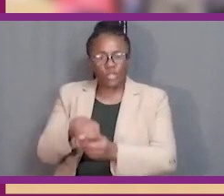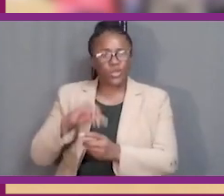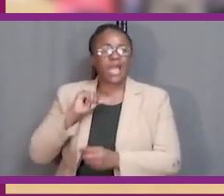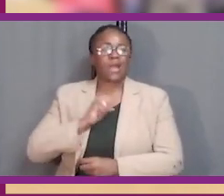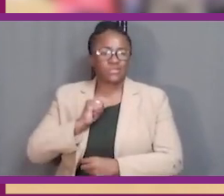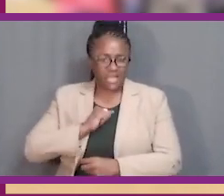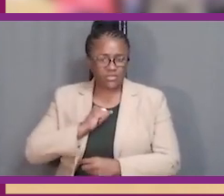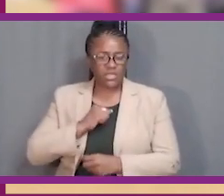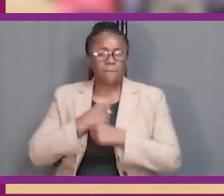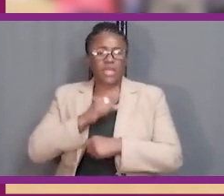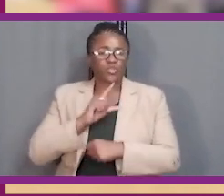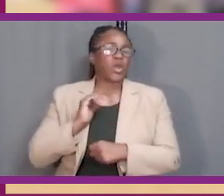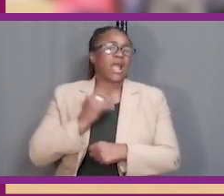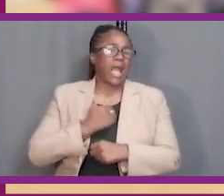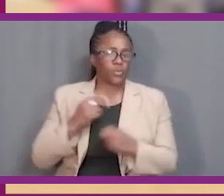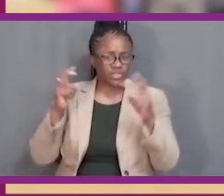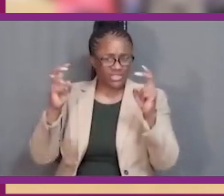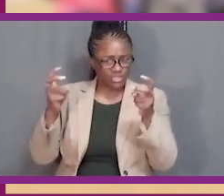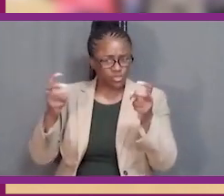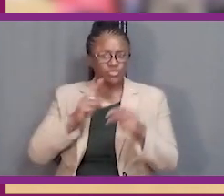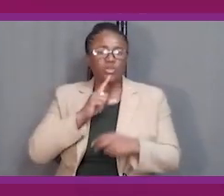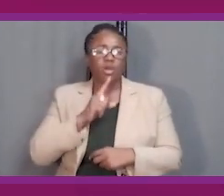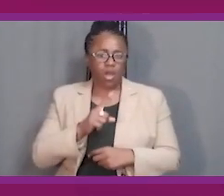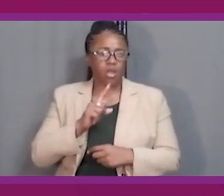within the mainstream movements. Marcie Roth: